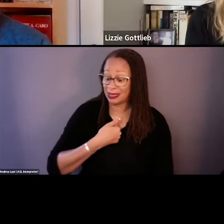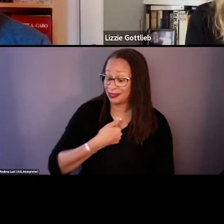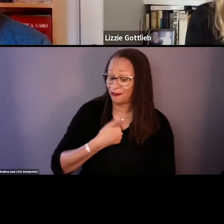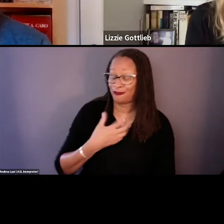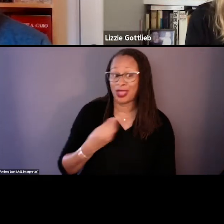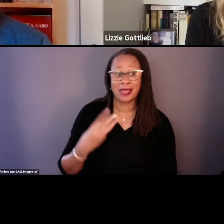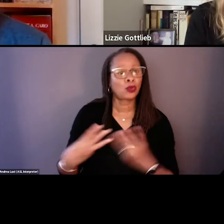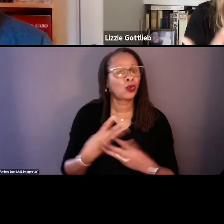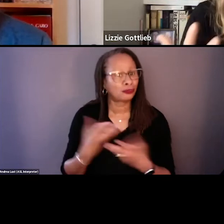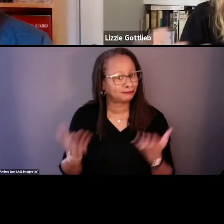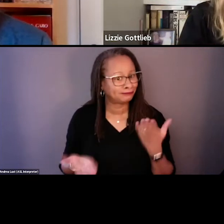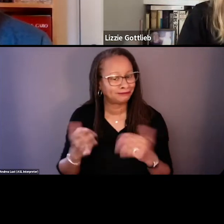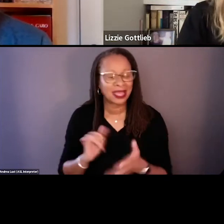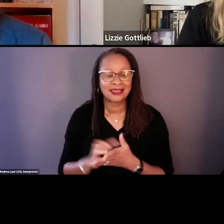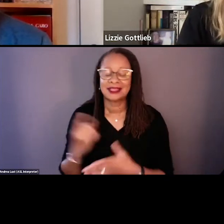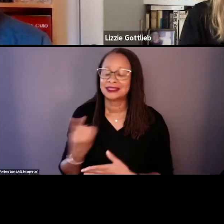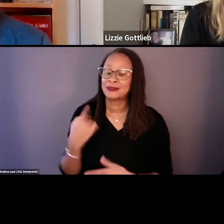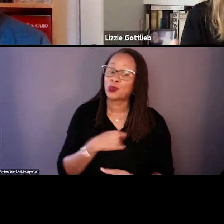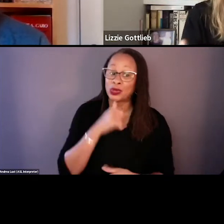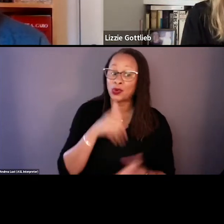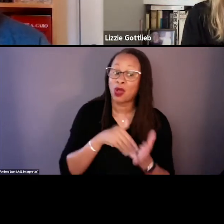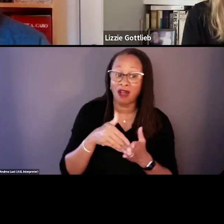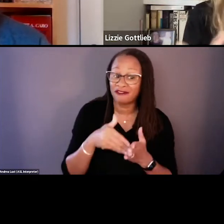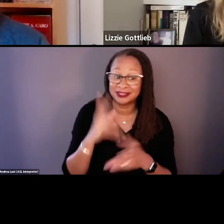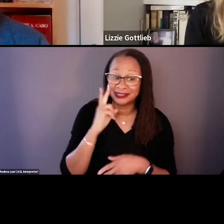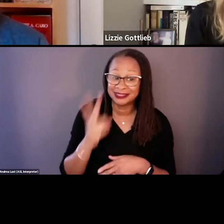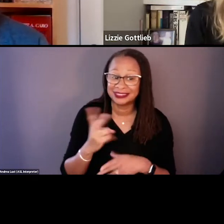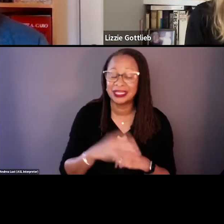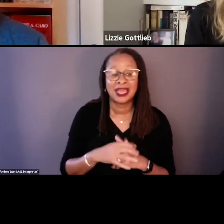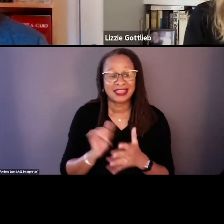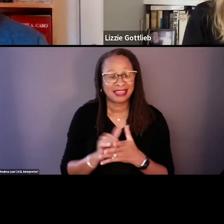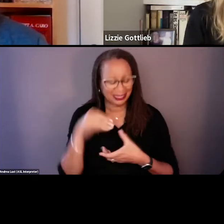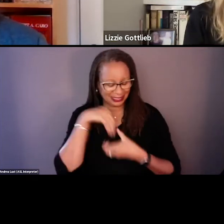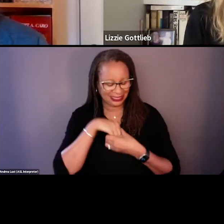show myself and the world perhaps, you know, something that we don't often get to see,